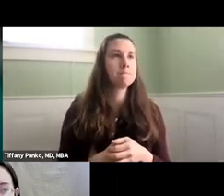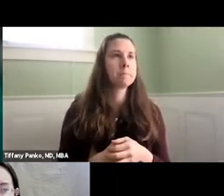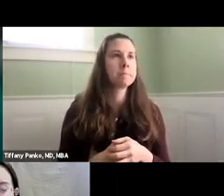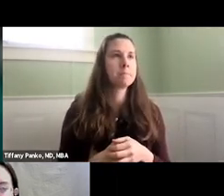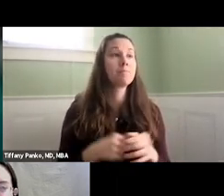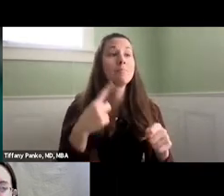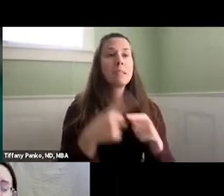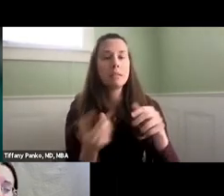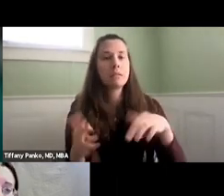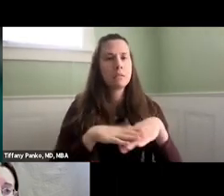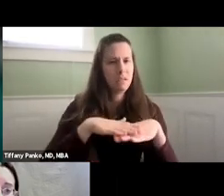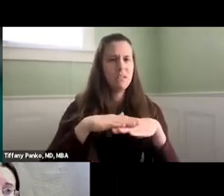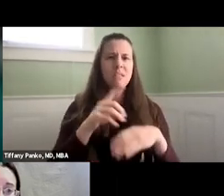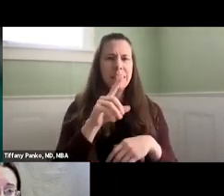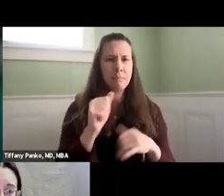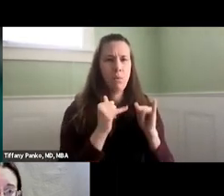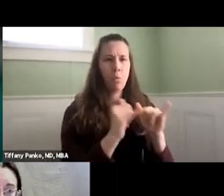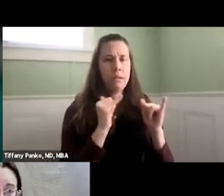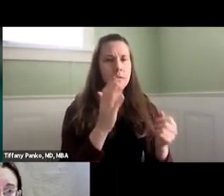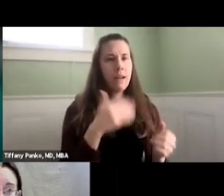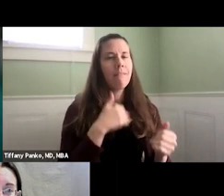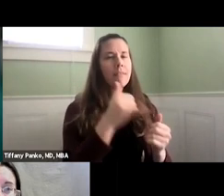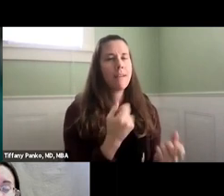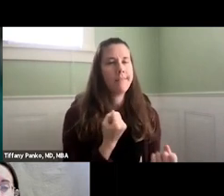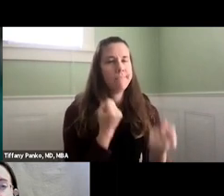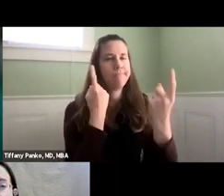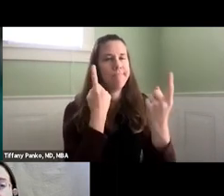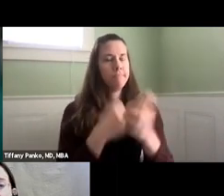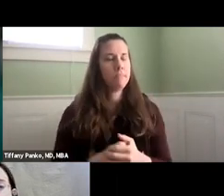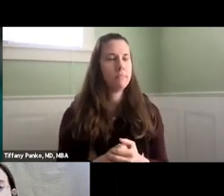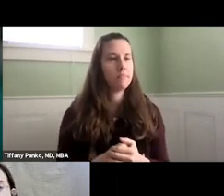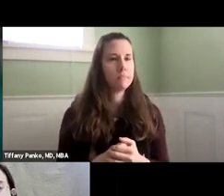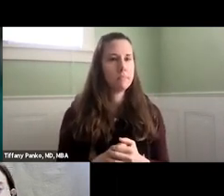those lines. So there is one good example of that already. For disability concordance,